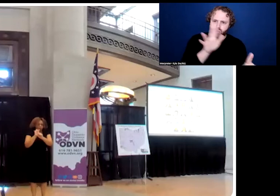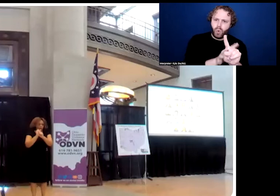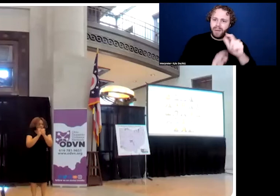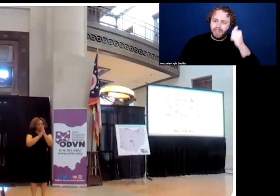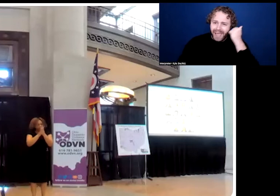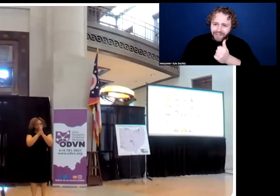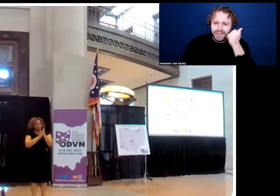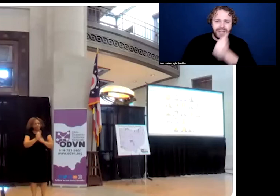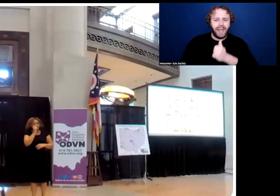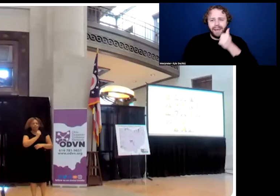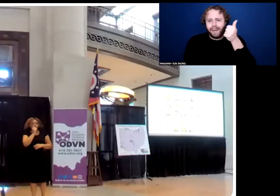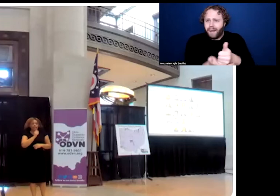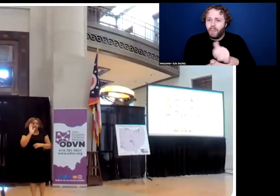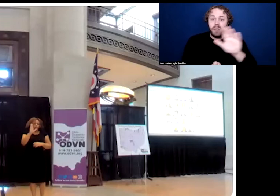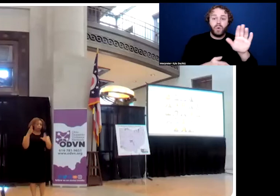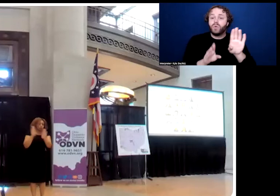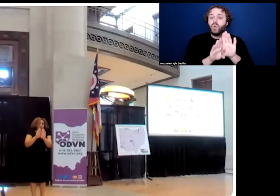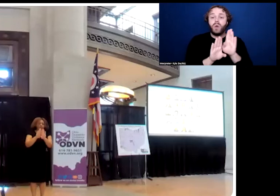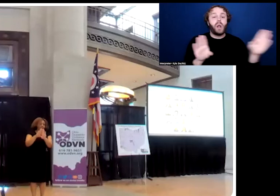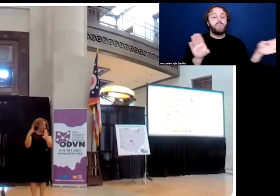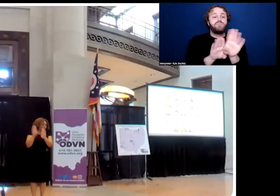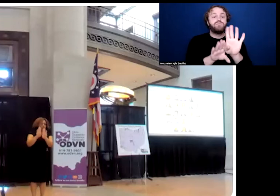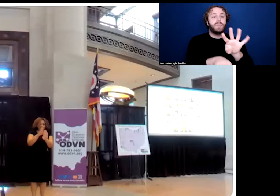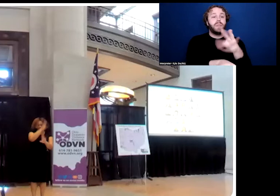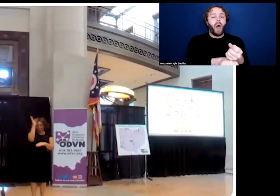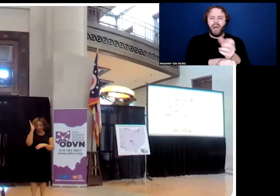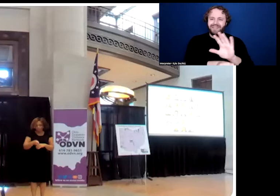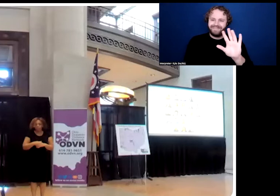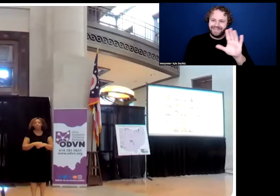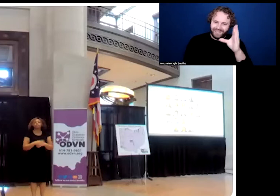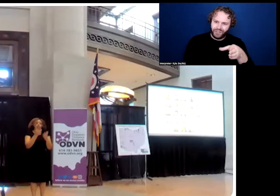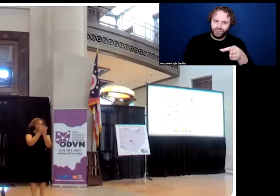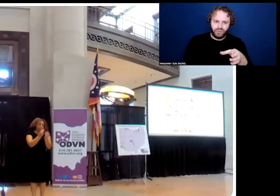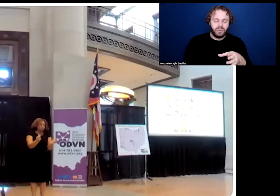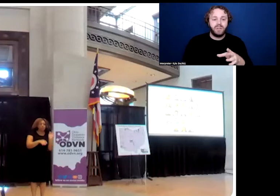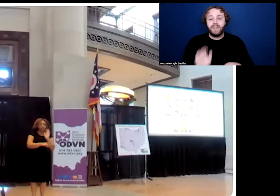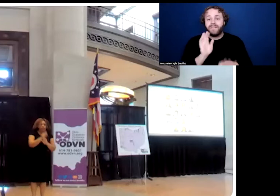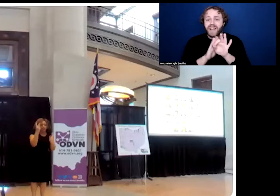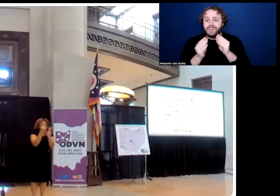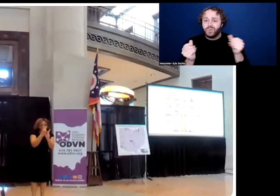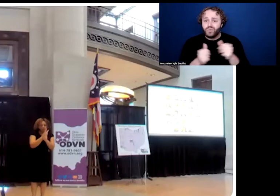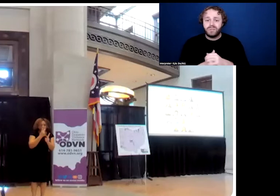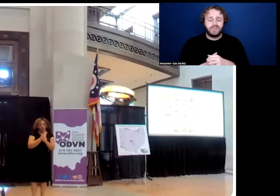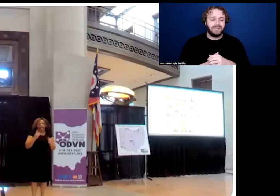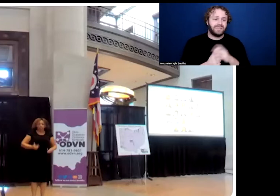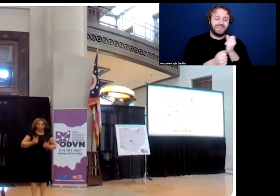Your doors never closed. You find solutions. You saved lives many times.